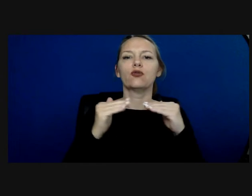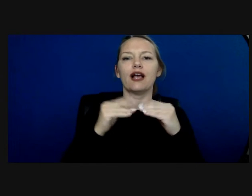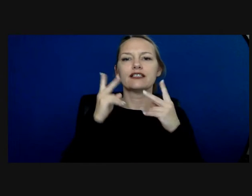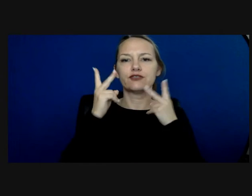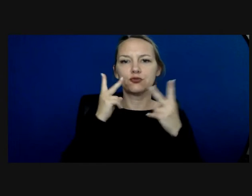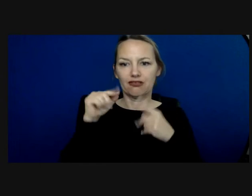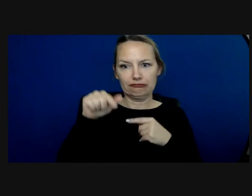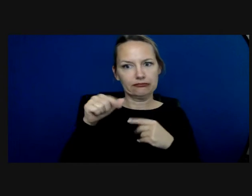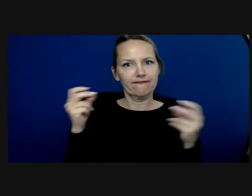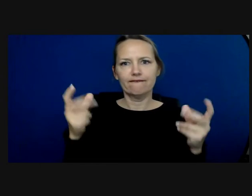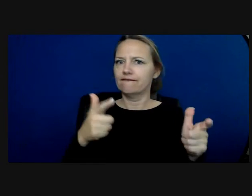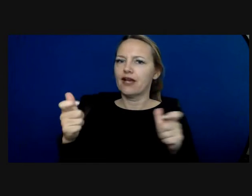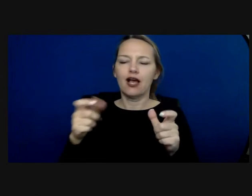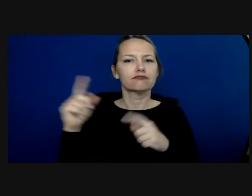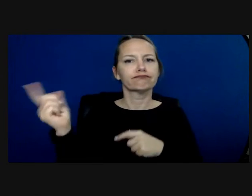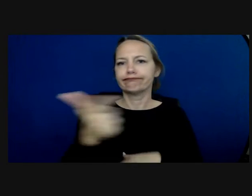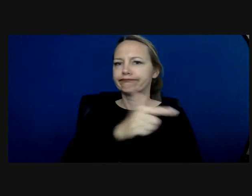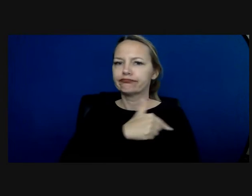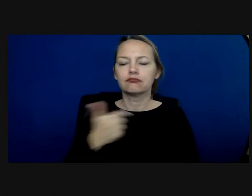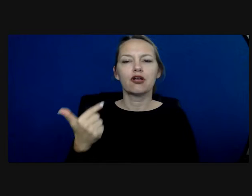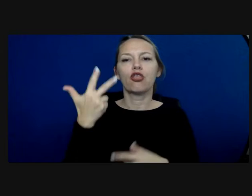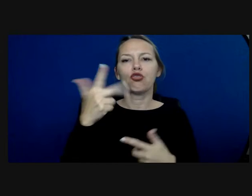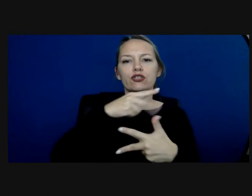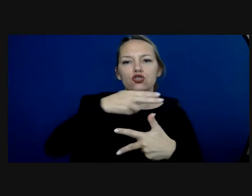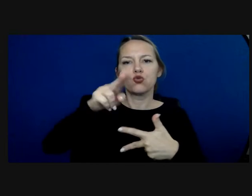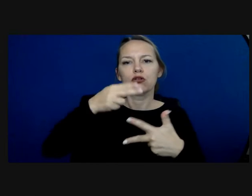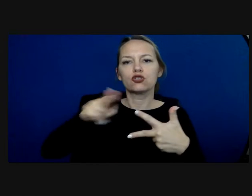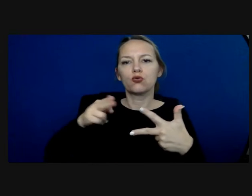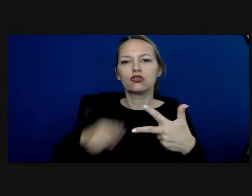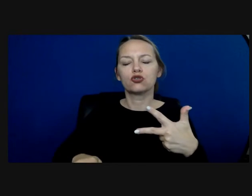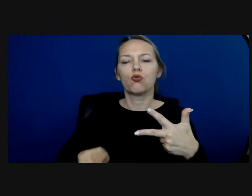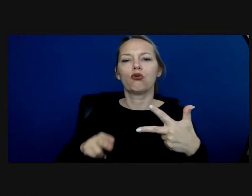We’re going to have three short talks that have all been prerecorded.